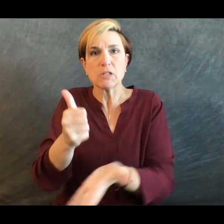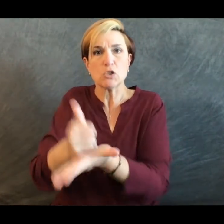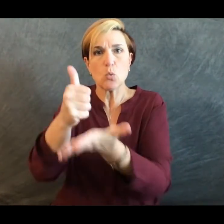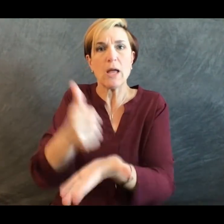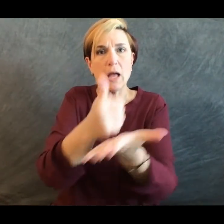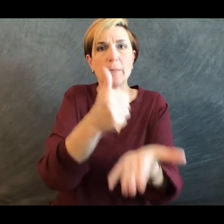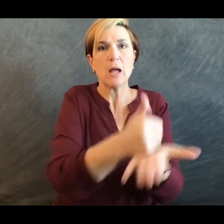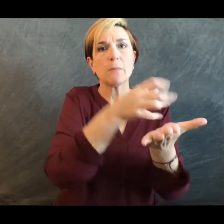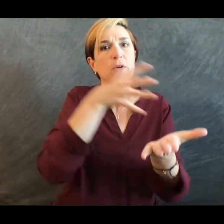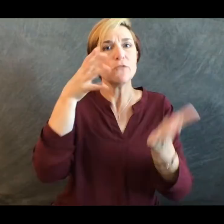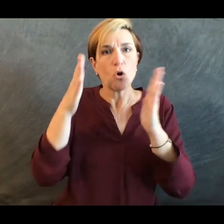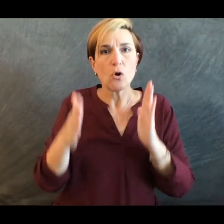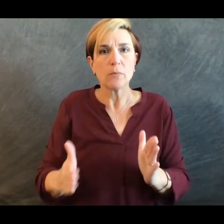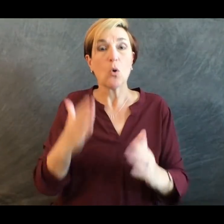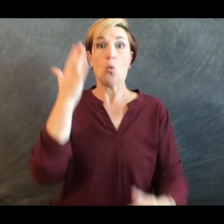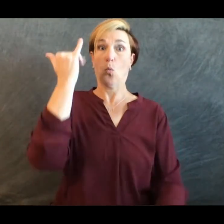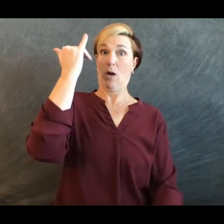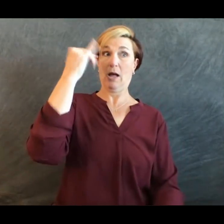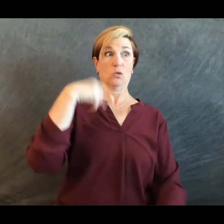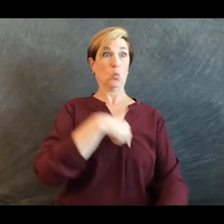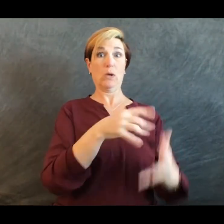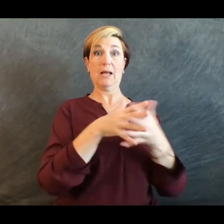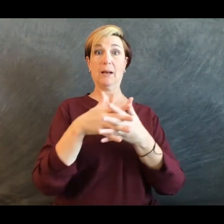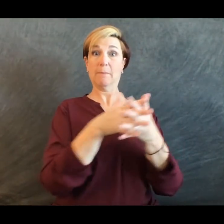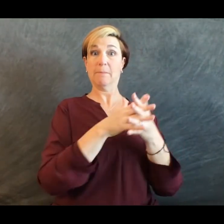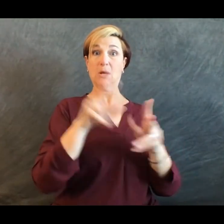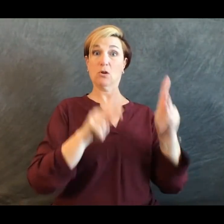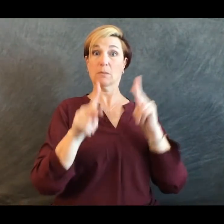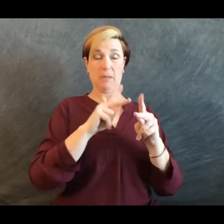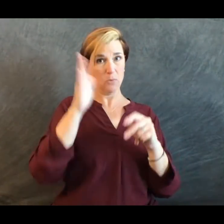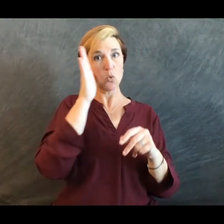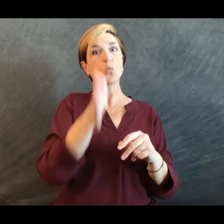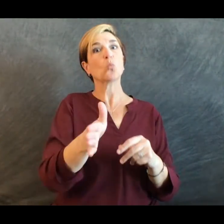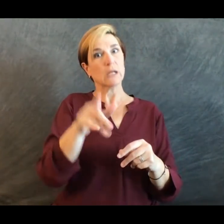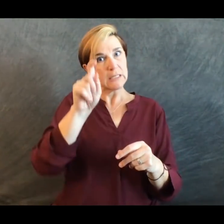farmers are prosperous and continue to be prosperous we're working very hard to